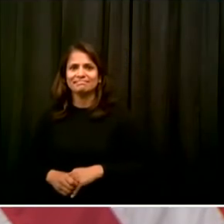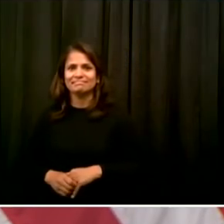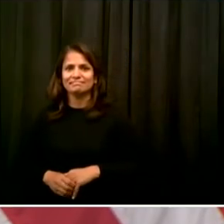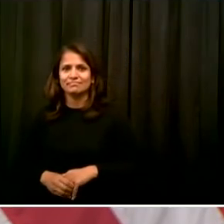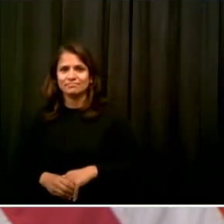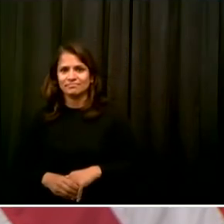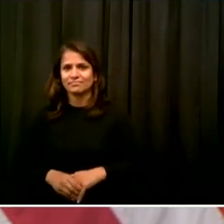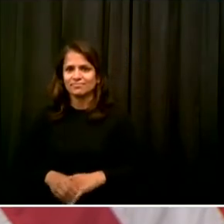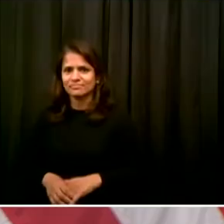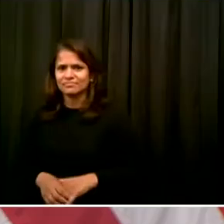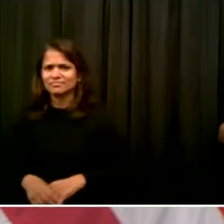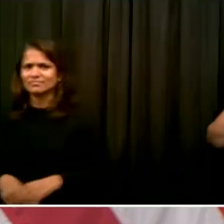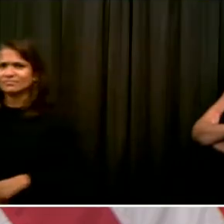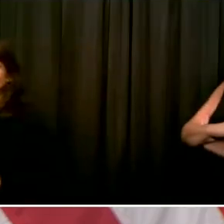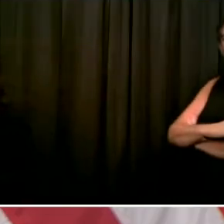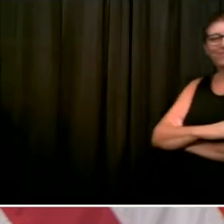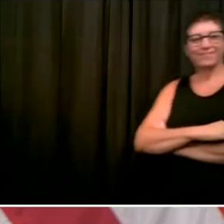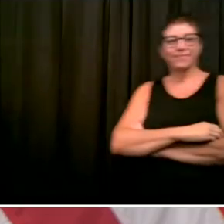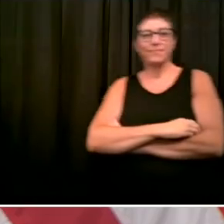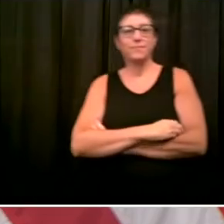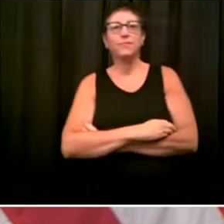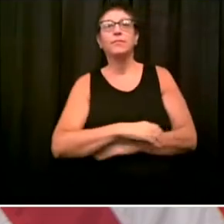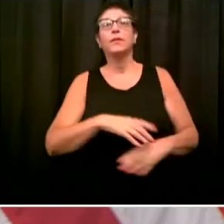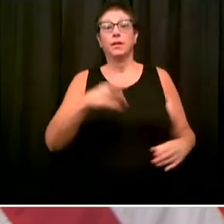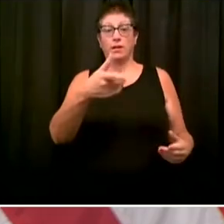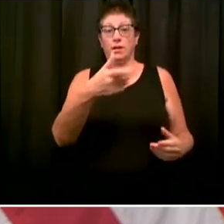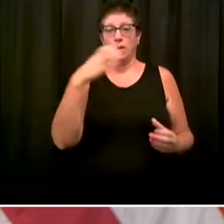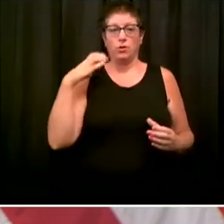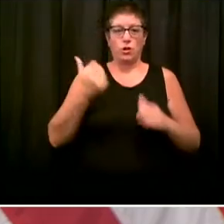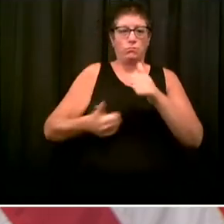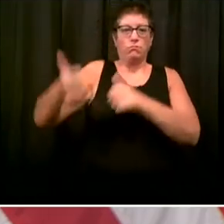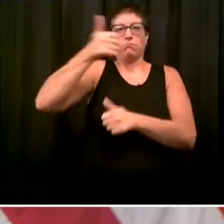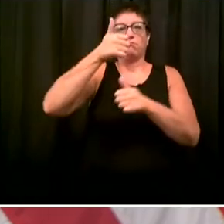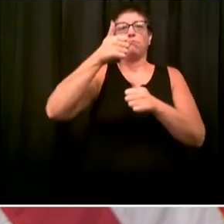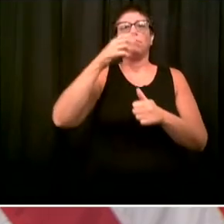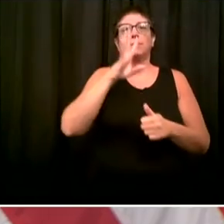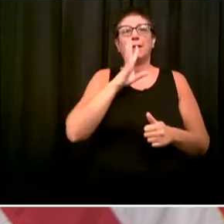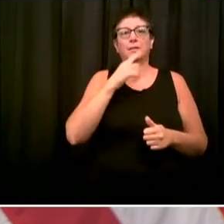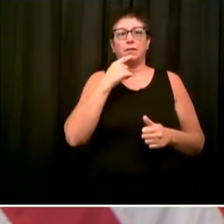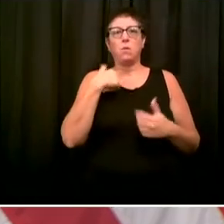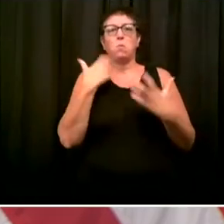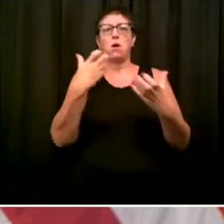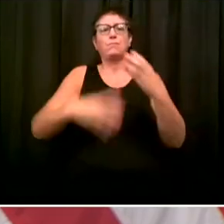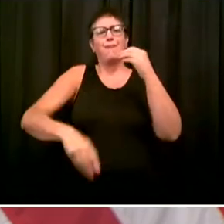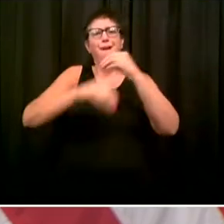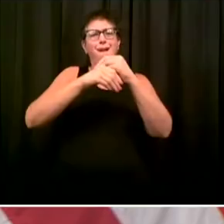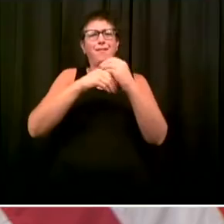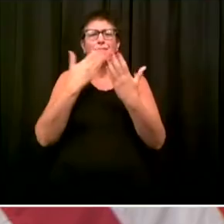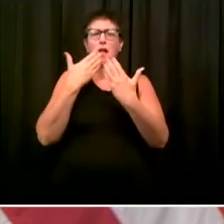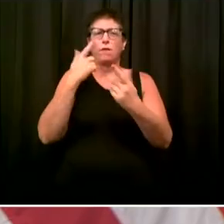SAFE.